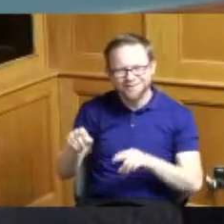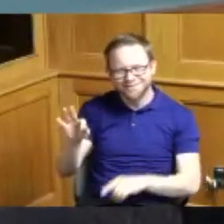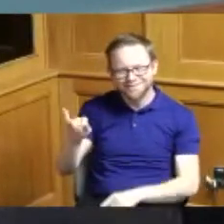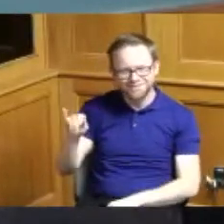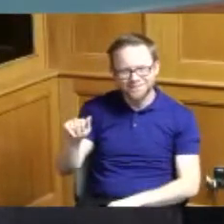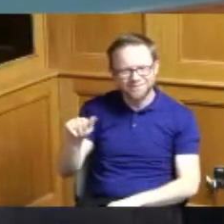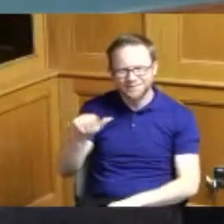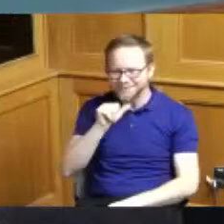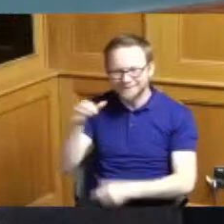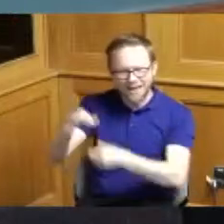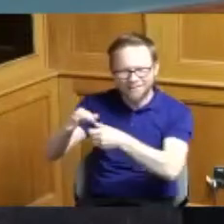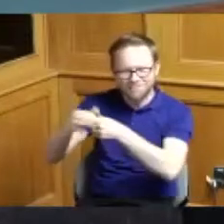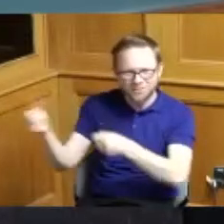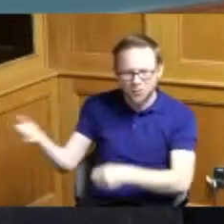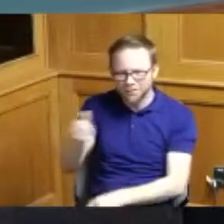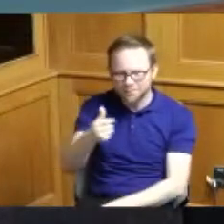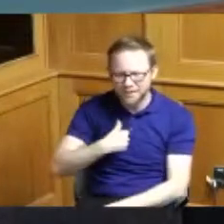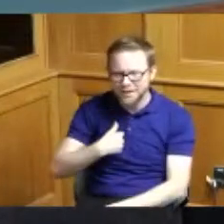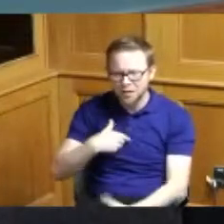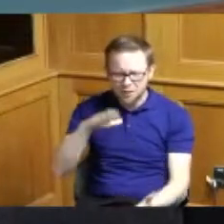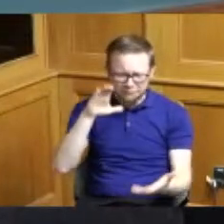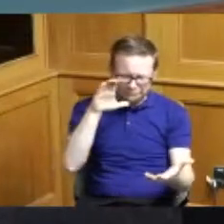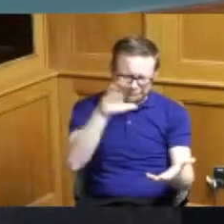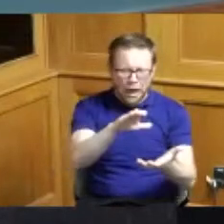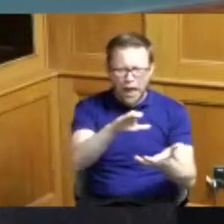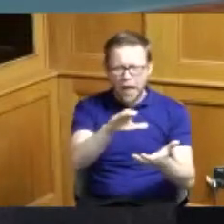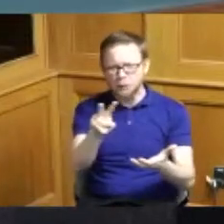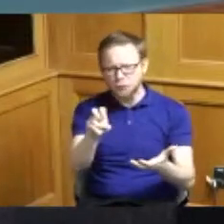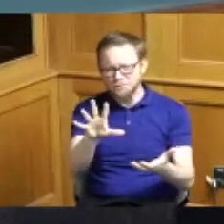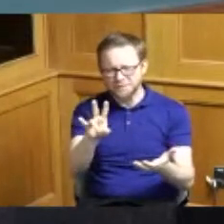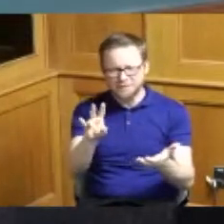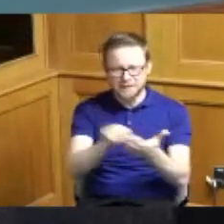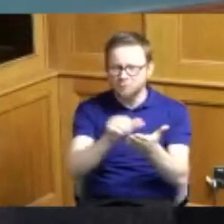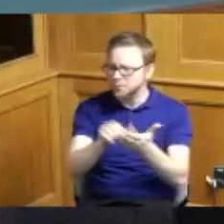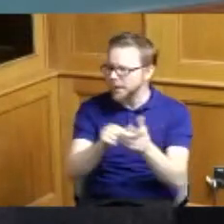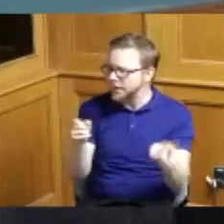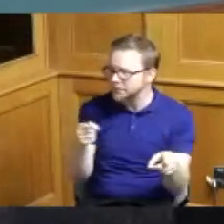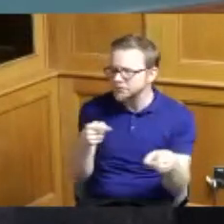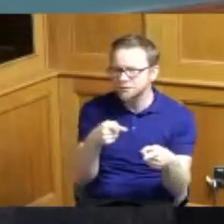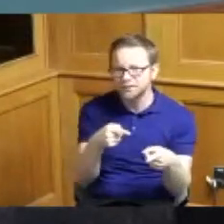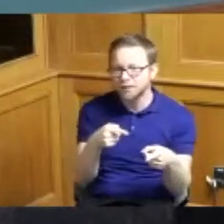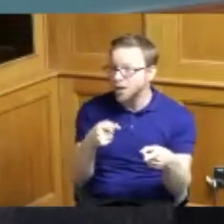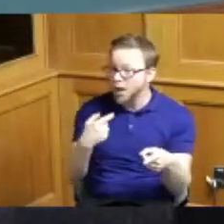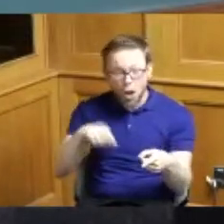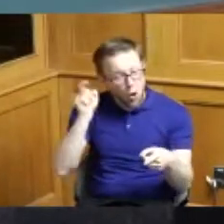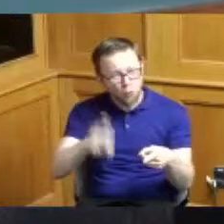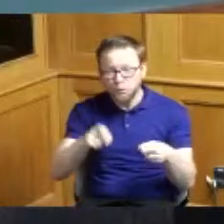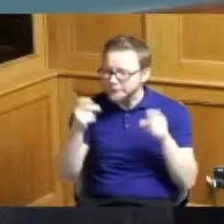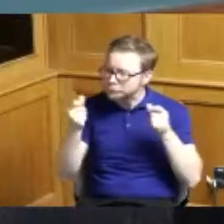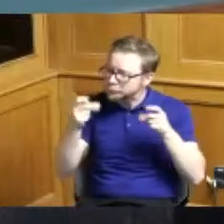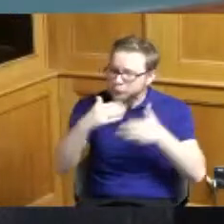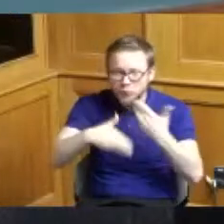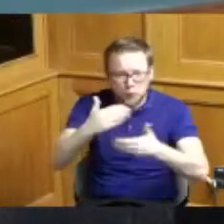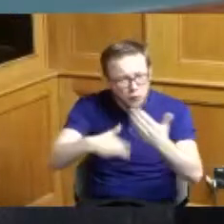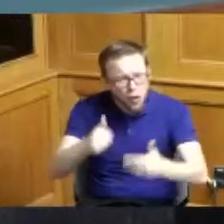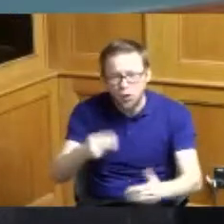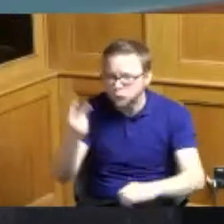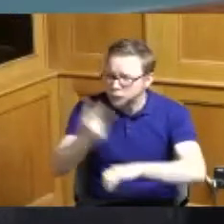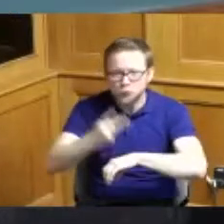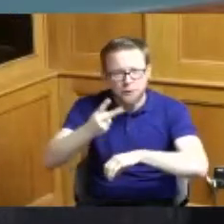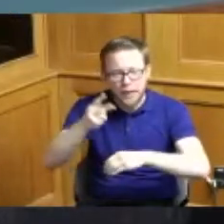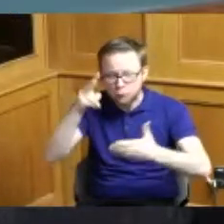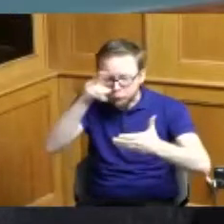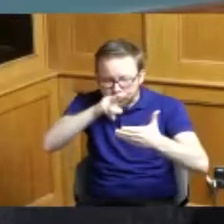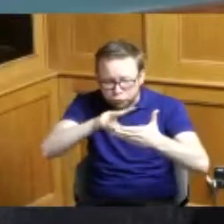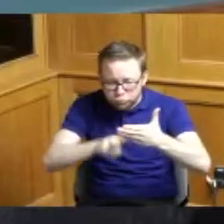FIFA shows up with 257 pages and they said race we got to go with it you got 48 hours to decide